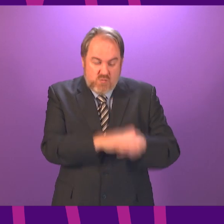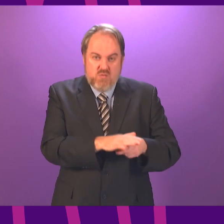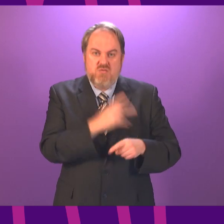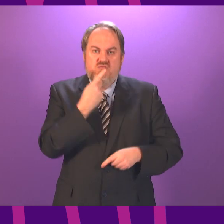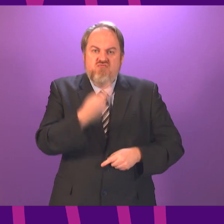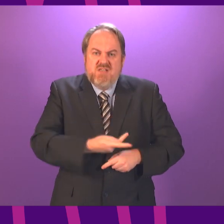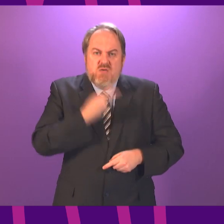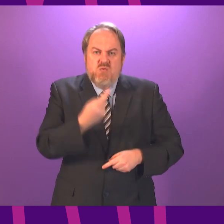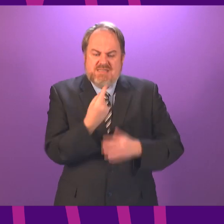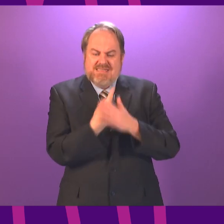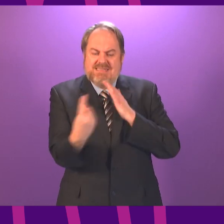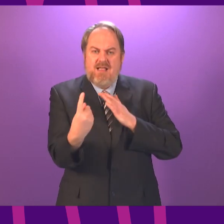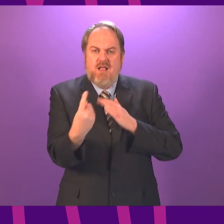single-use protection.